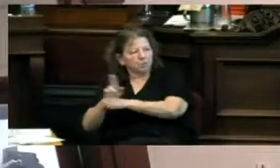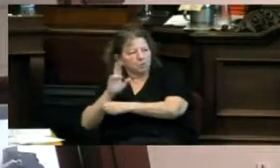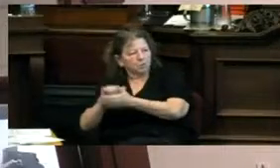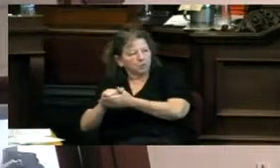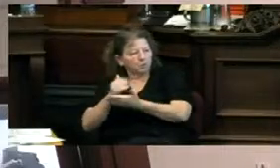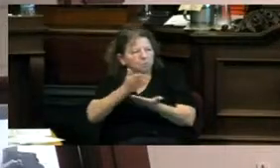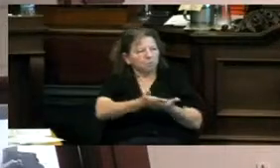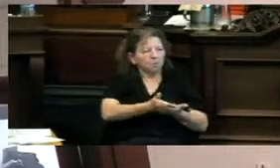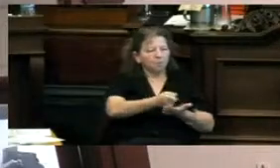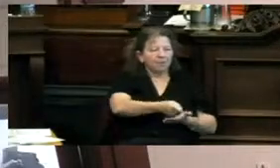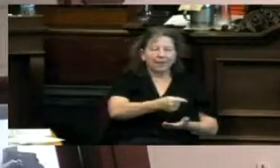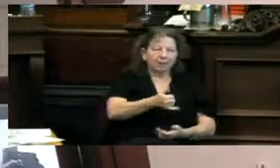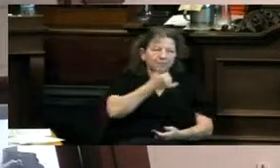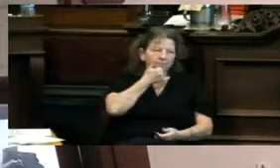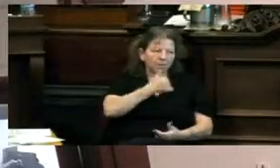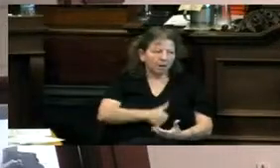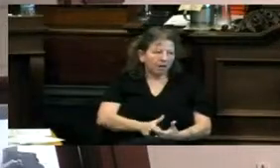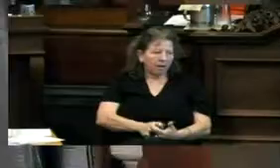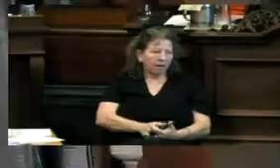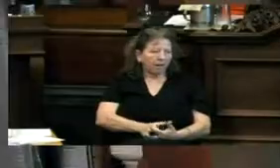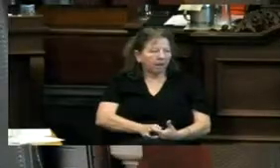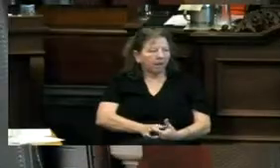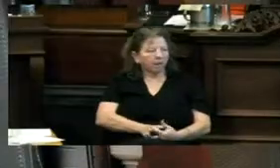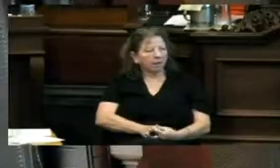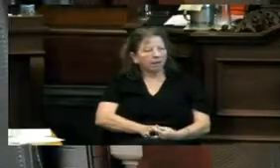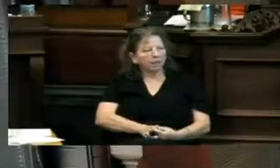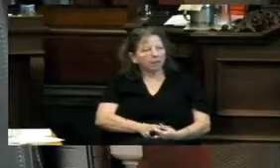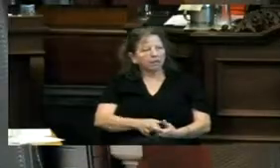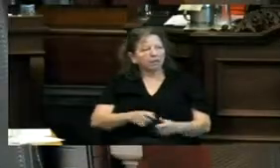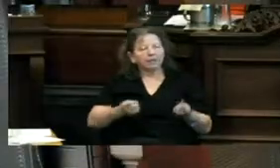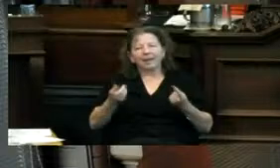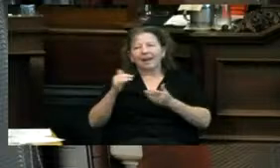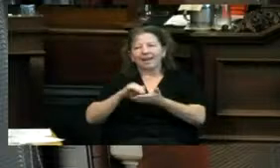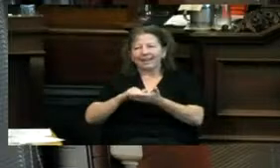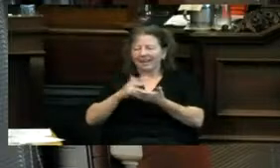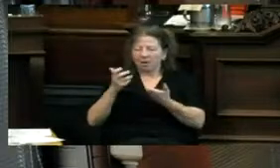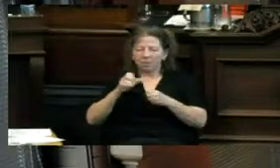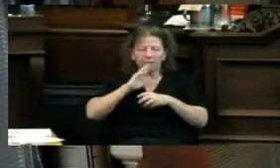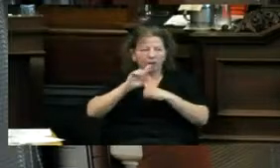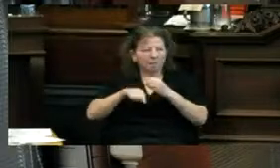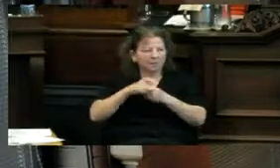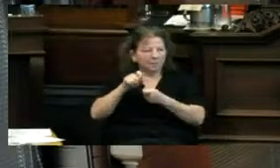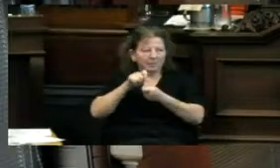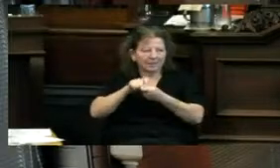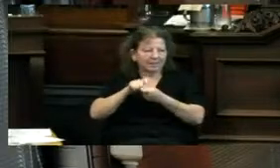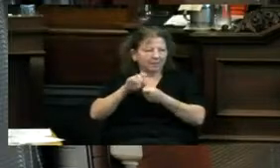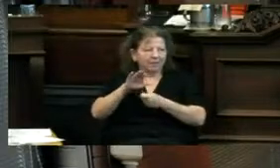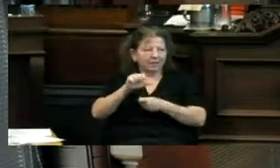ShotSpotter was used to try to prove that when ultimately it was found to be inaccurate.